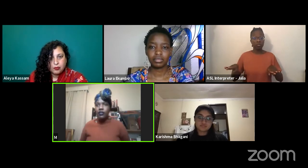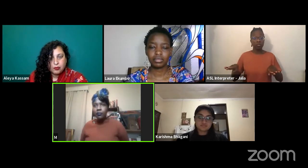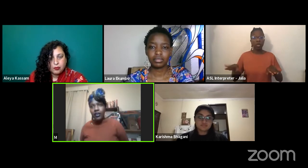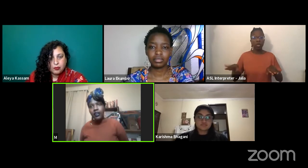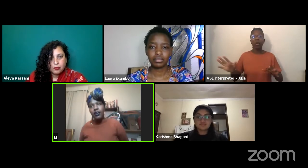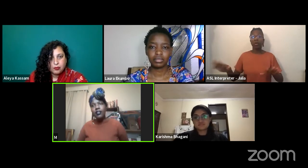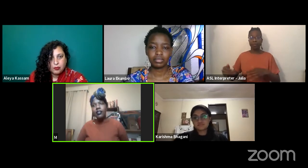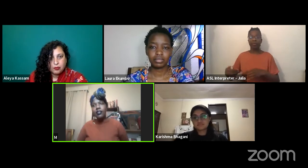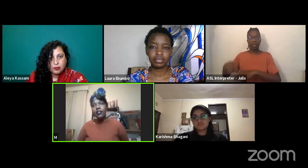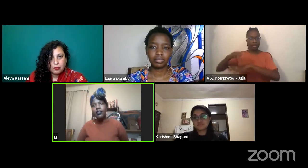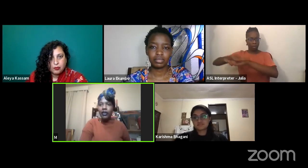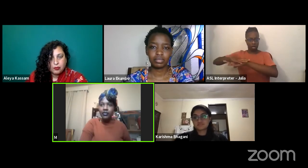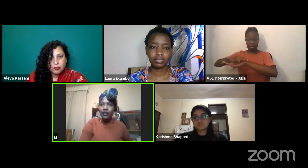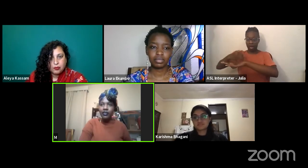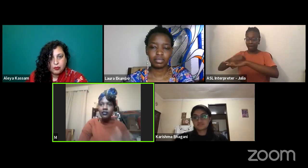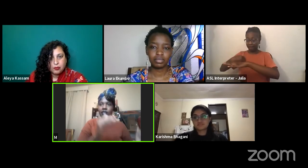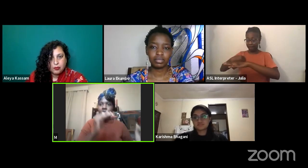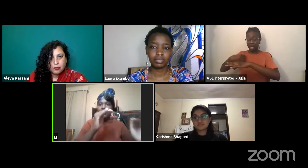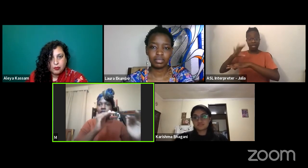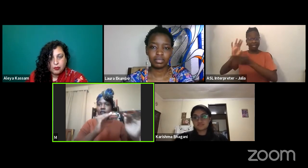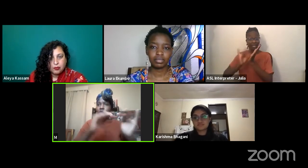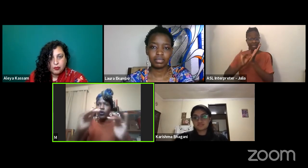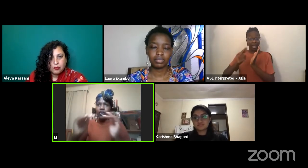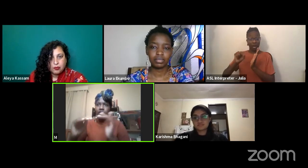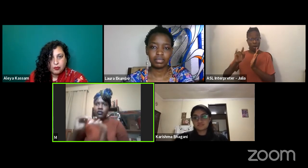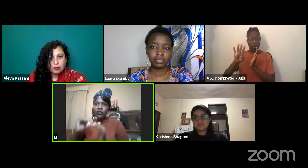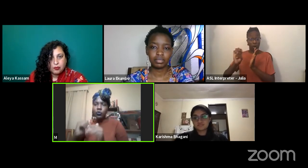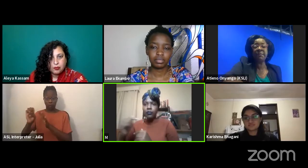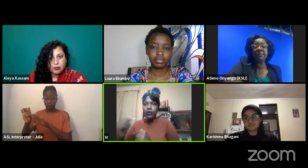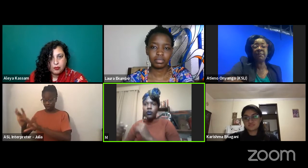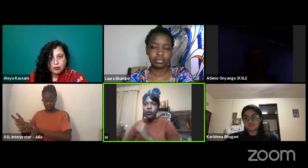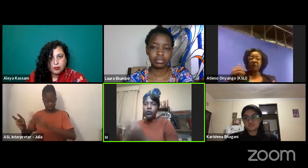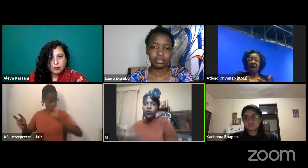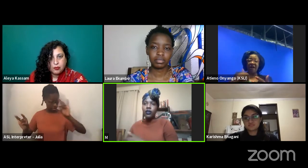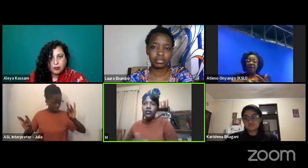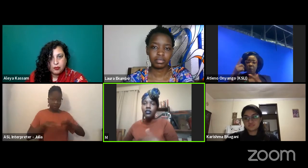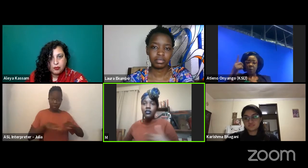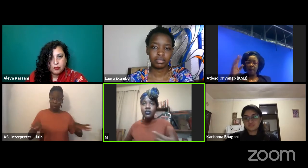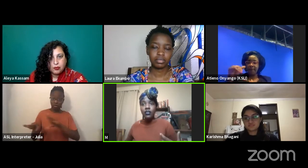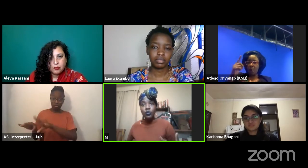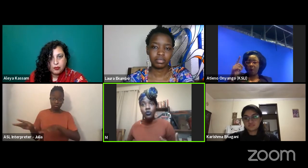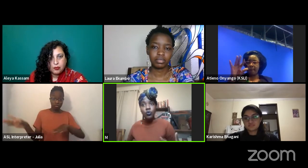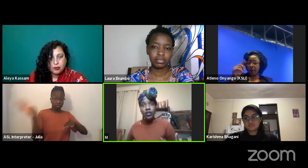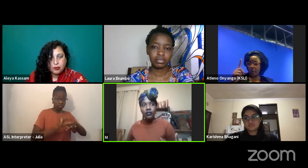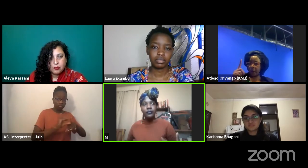then picking another and placing it in order just one by one by one until the sticky notes were done.